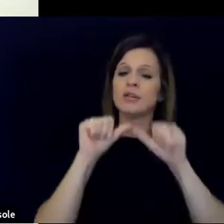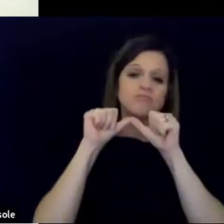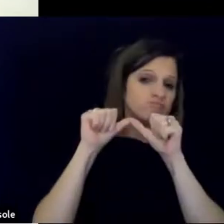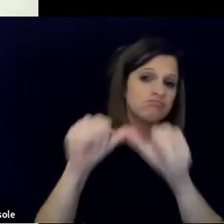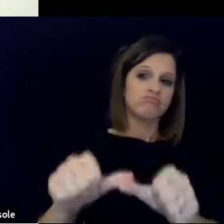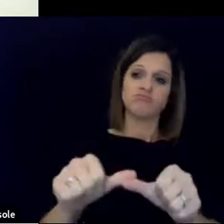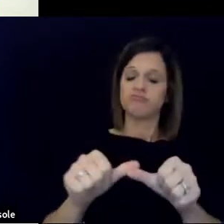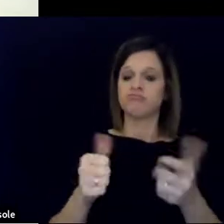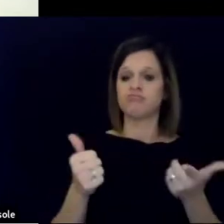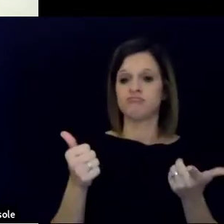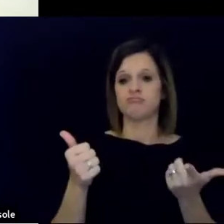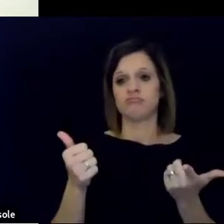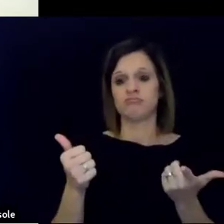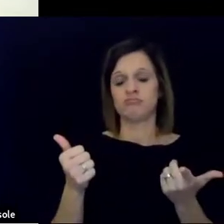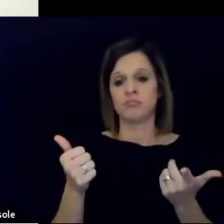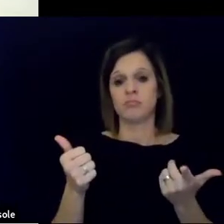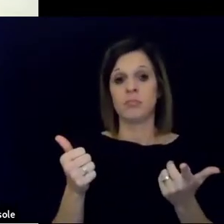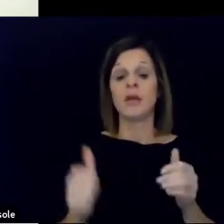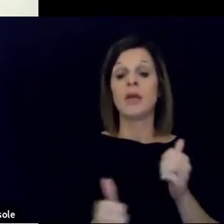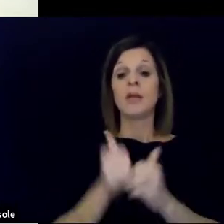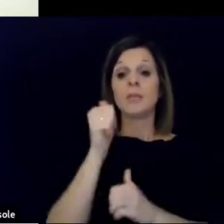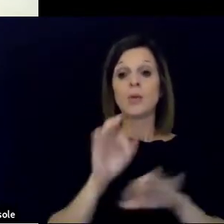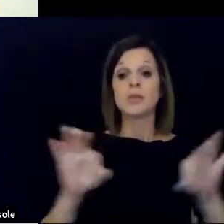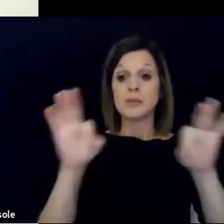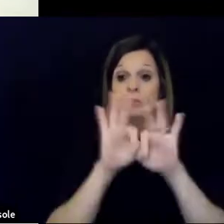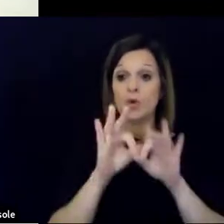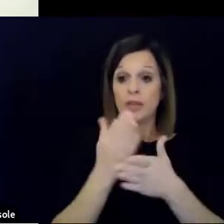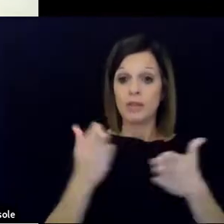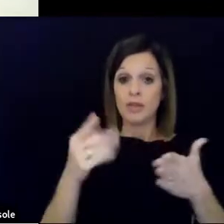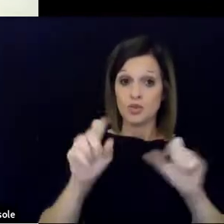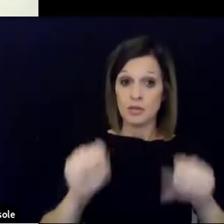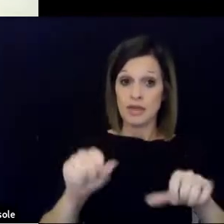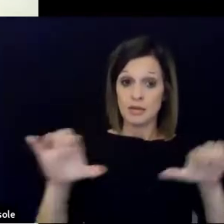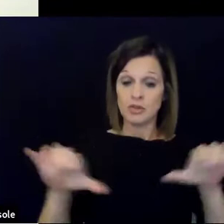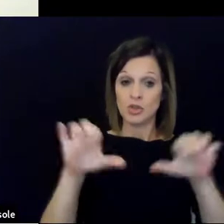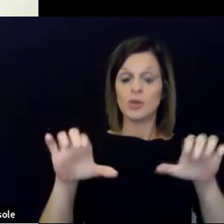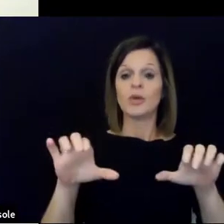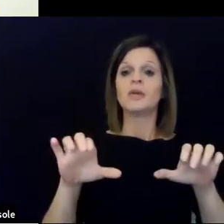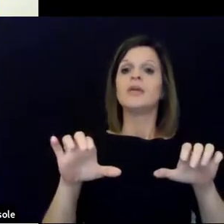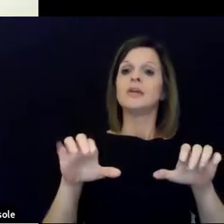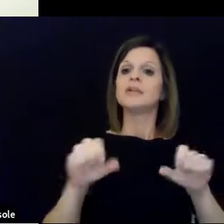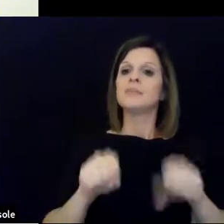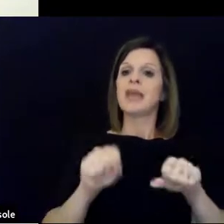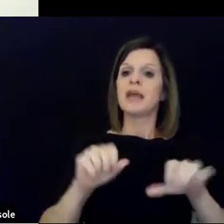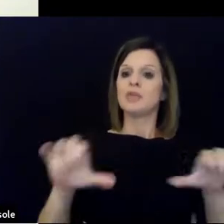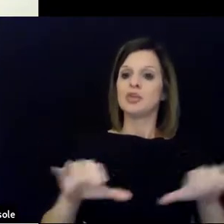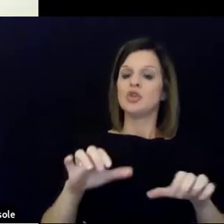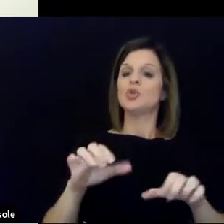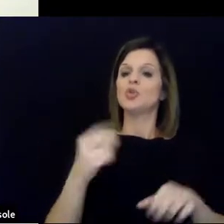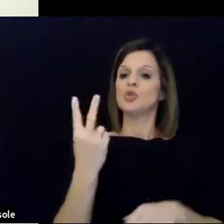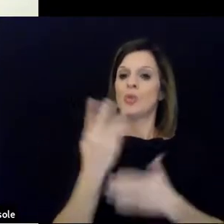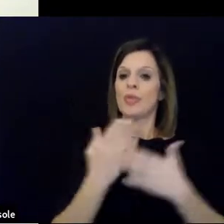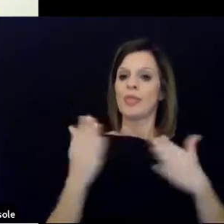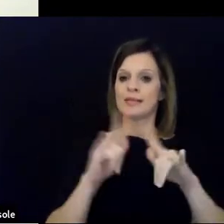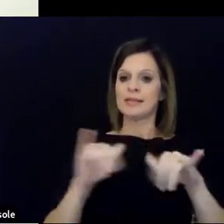The most important thing you can do is to be able to do two things simultaneously. One is say to your child,